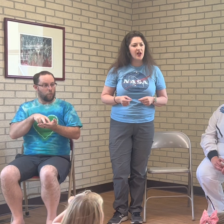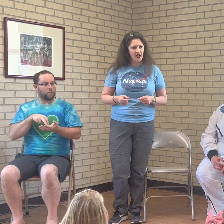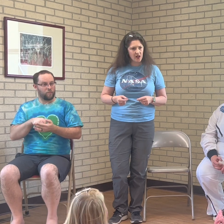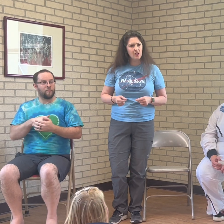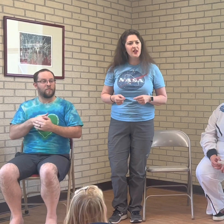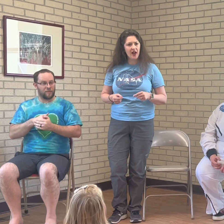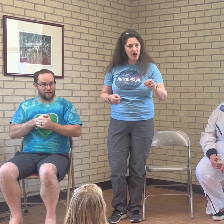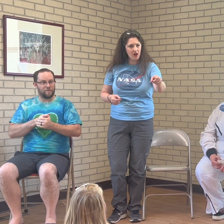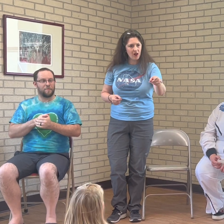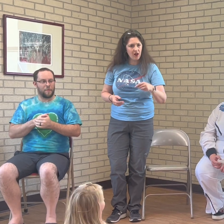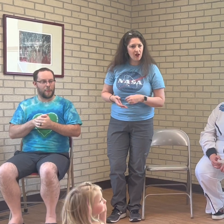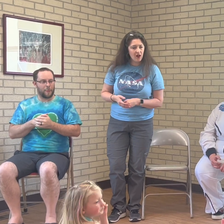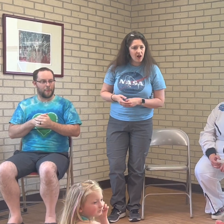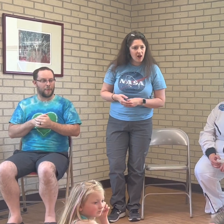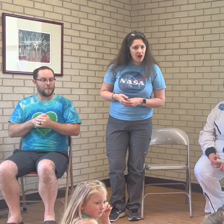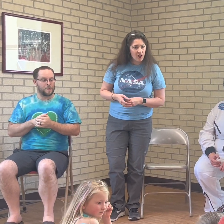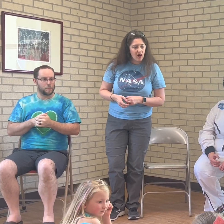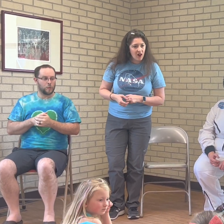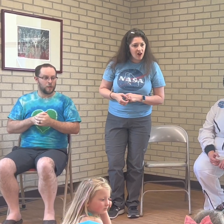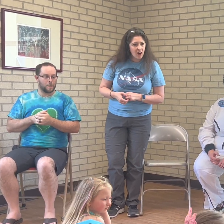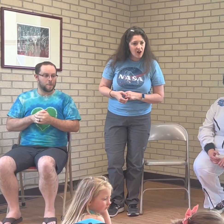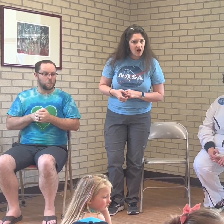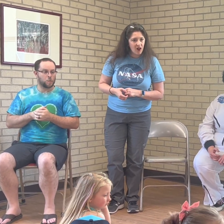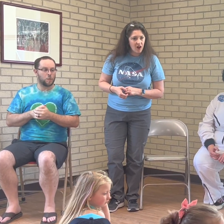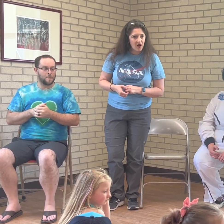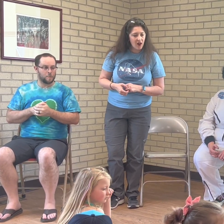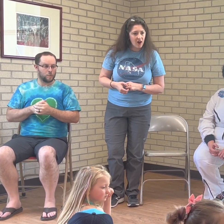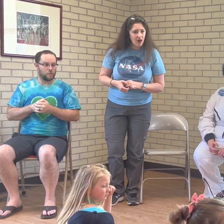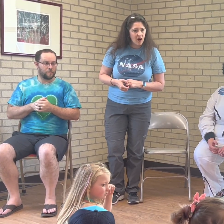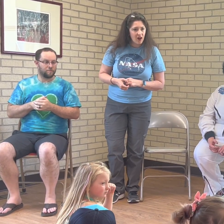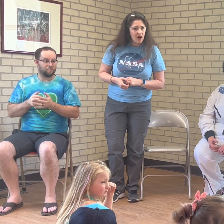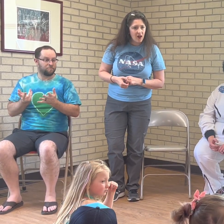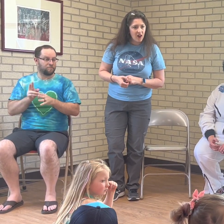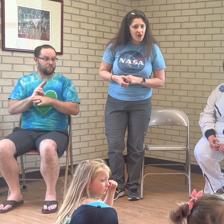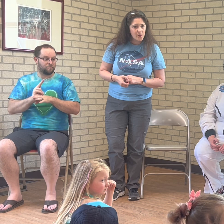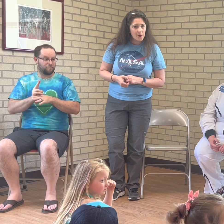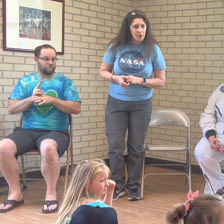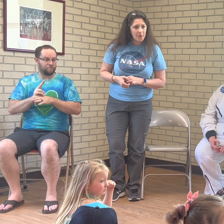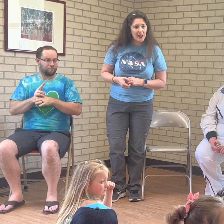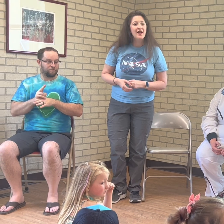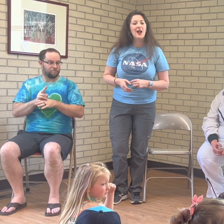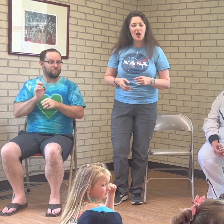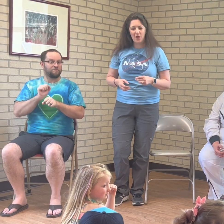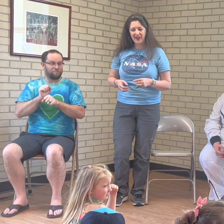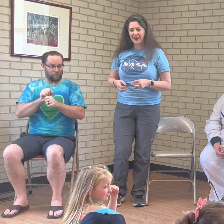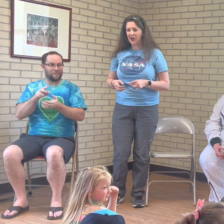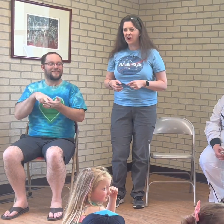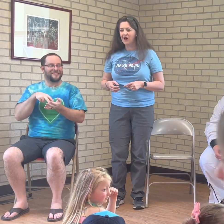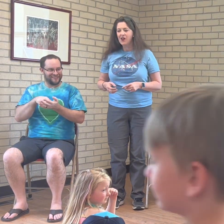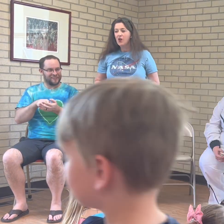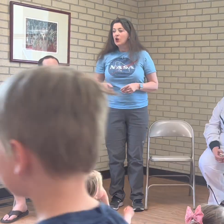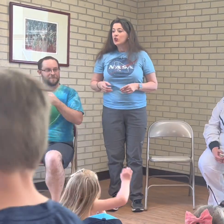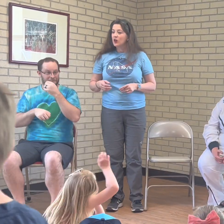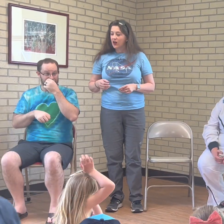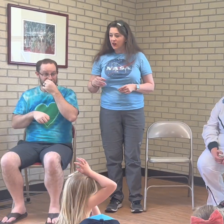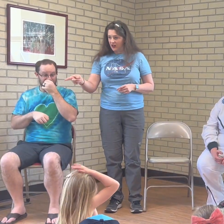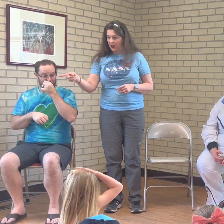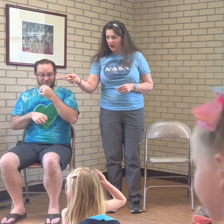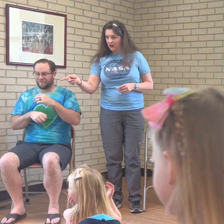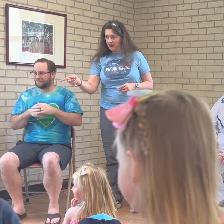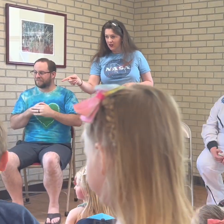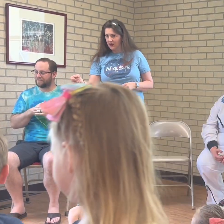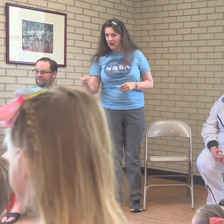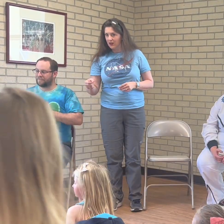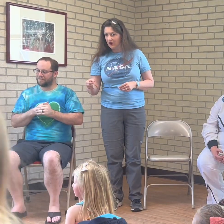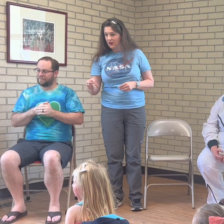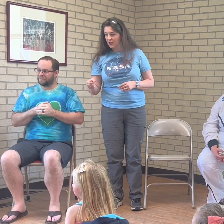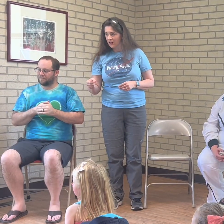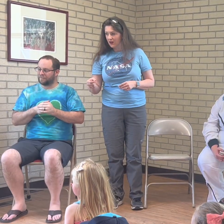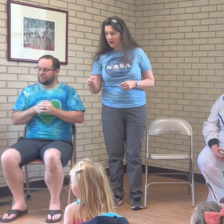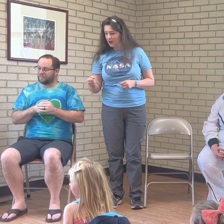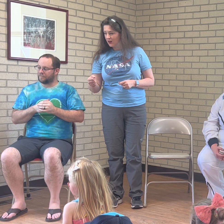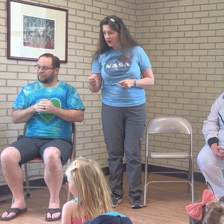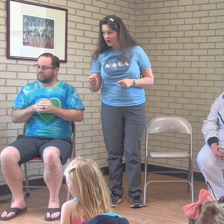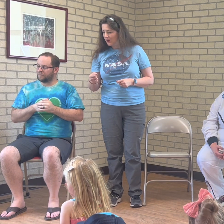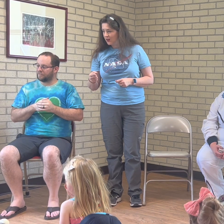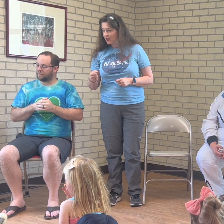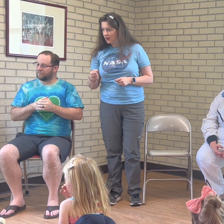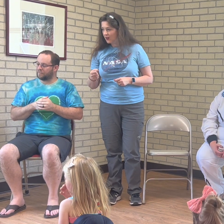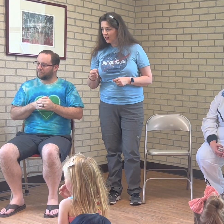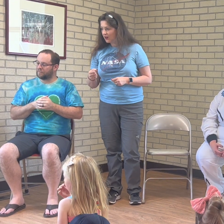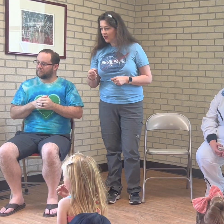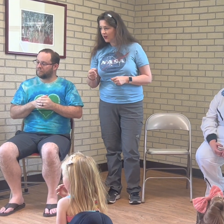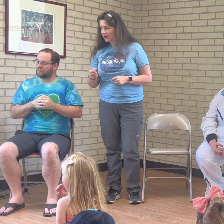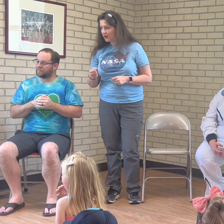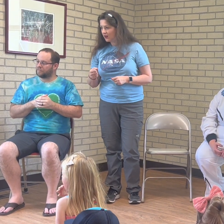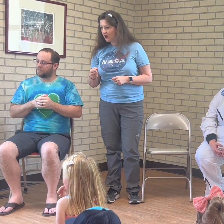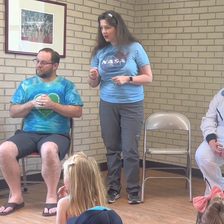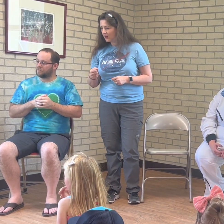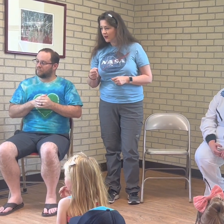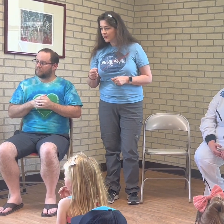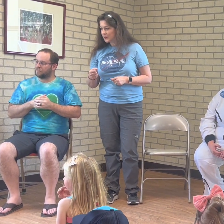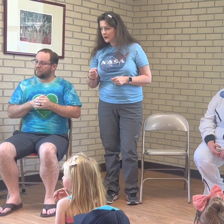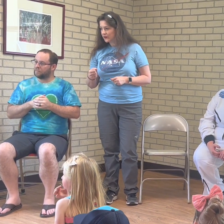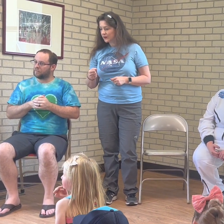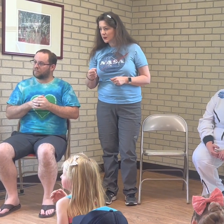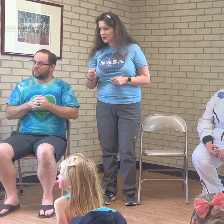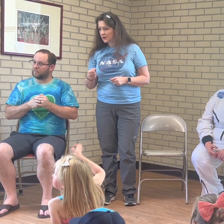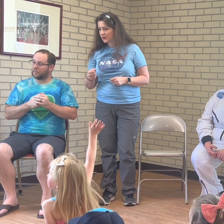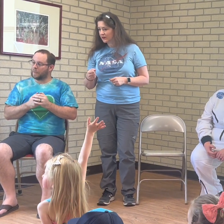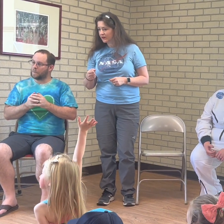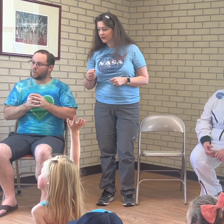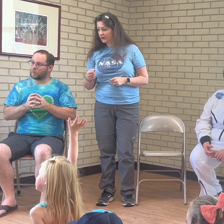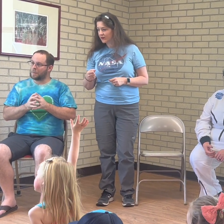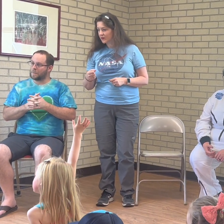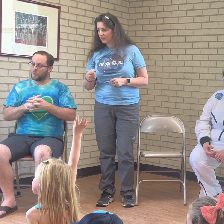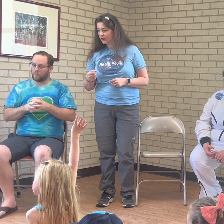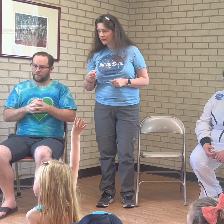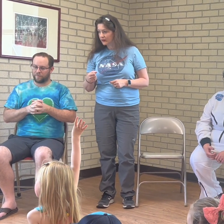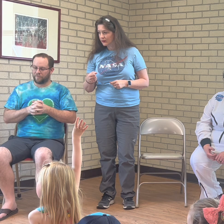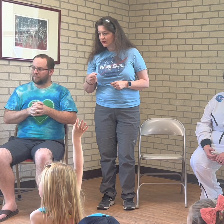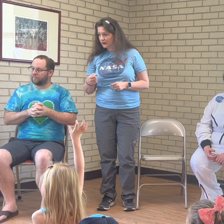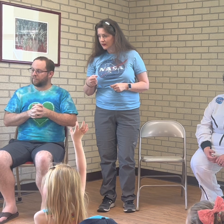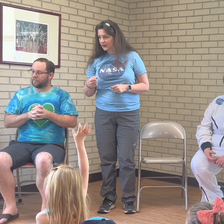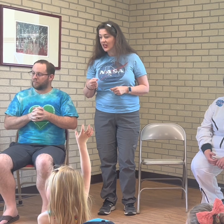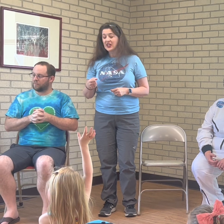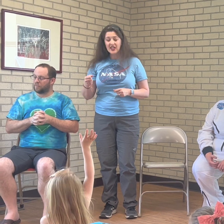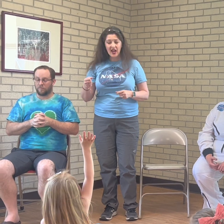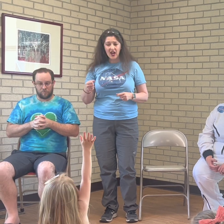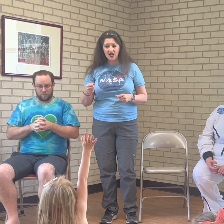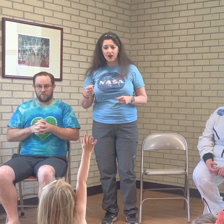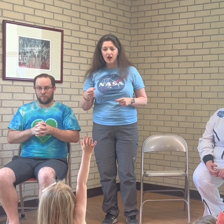Okay, yeah. Audience: Maybe you can use a shop vacuum. Dr. Shannon: There we go. Audience: I think you could use, like, a grabber thingy.